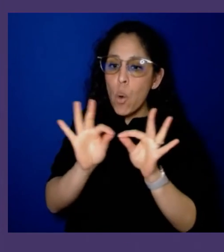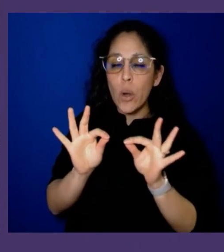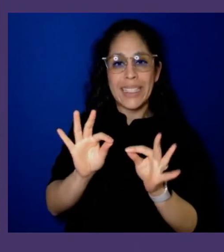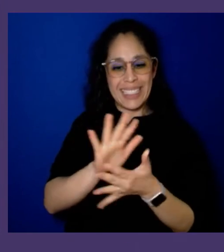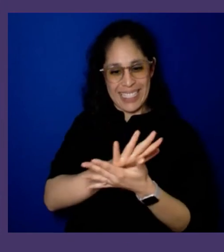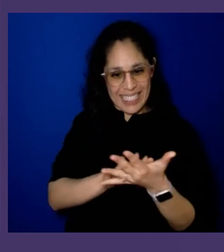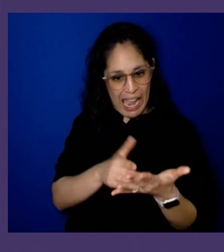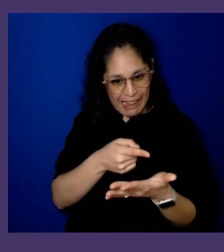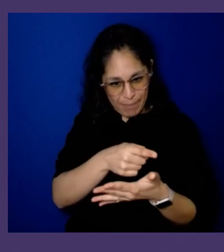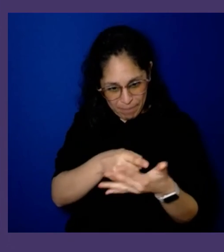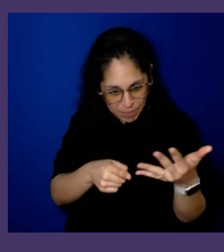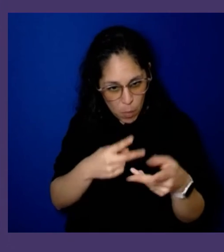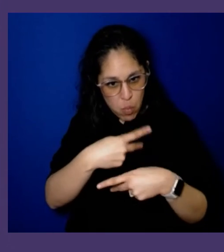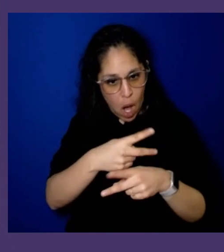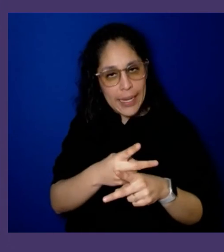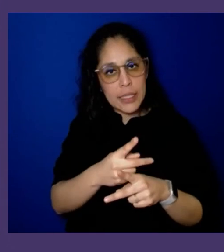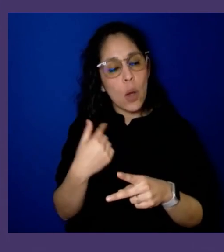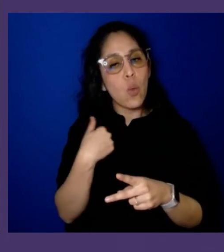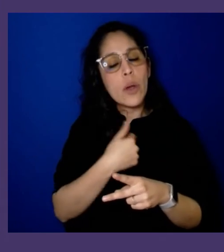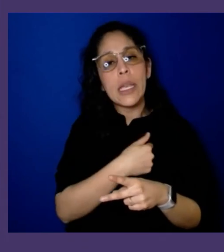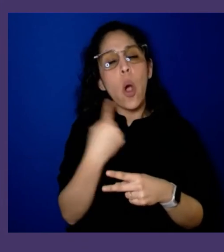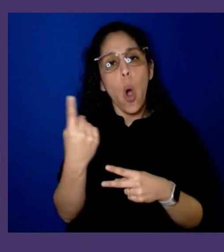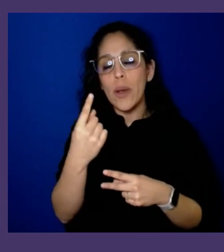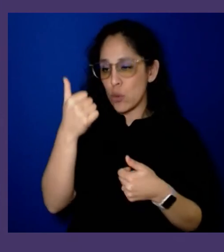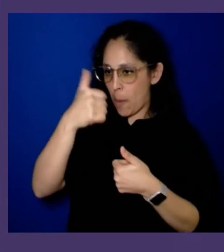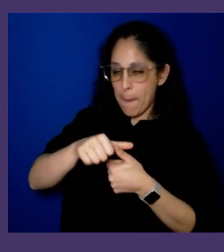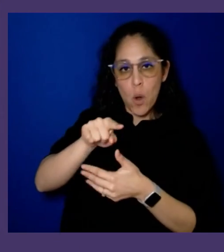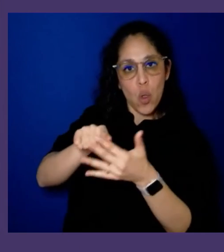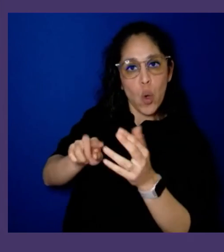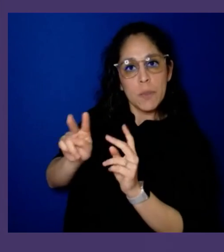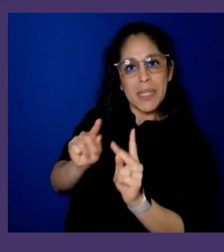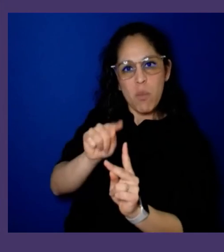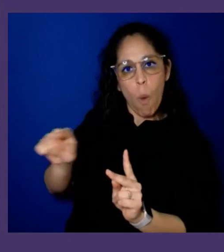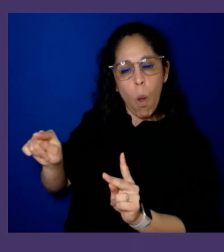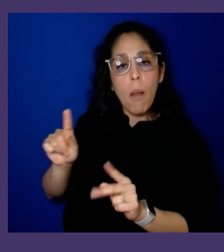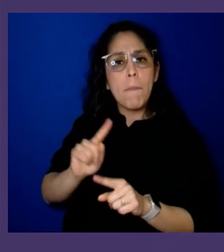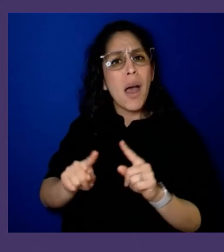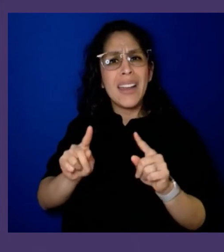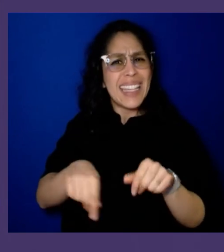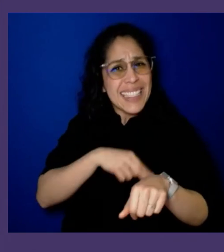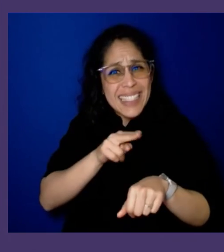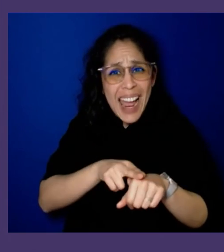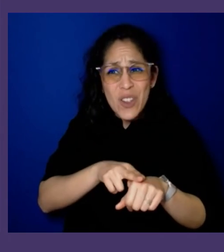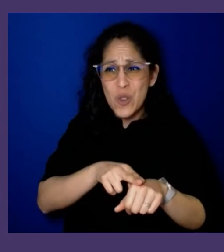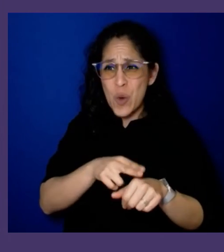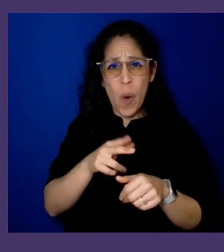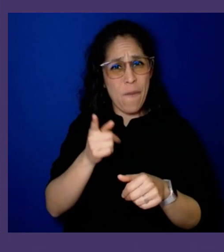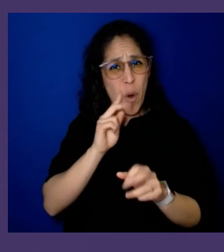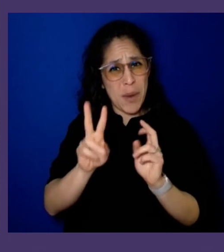But it's a natural part of life to have differences in cognition throughout different parts of your life.